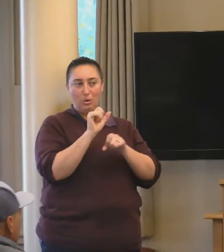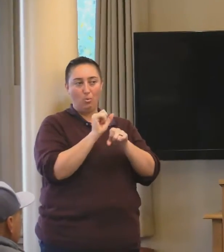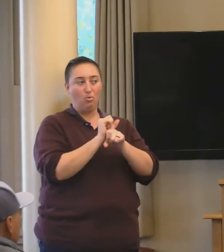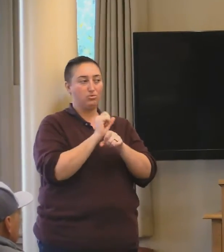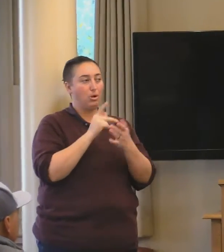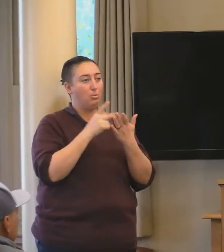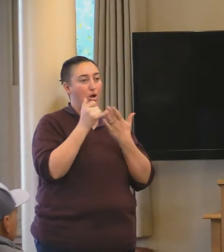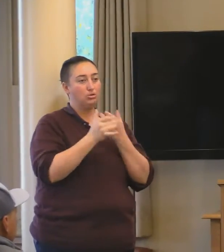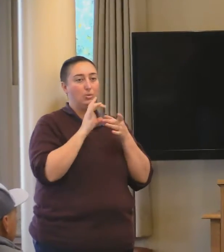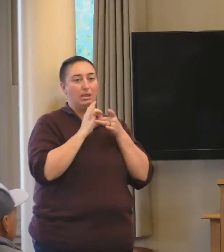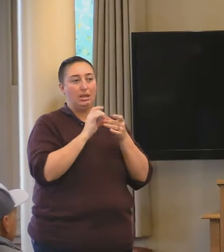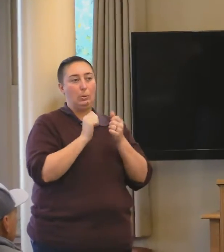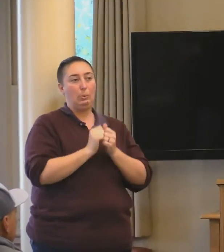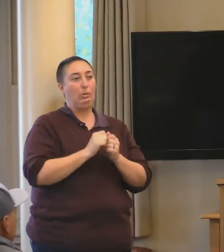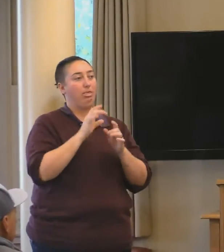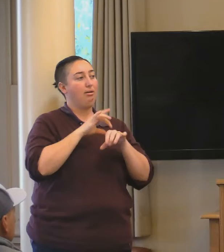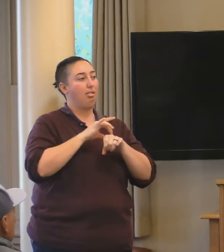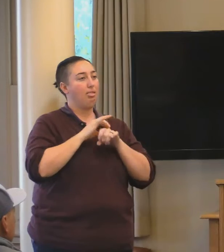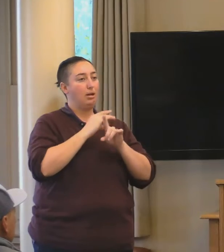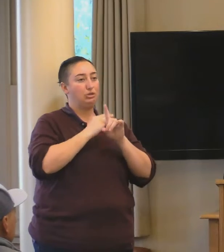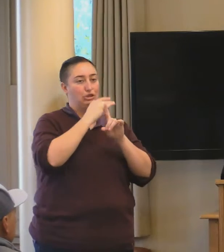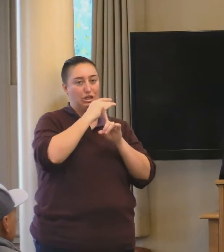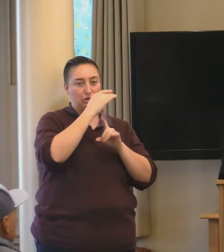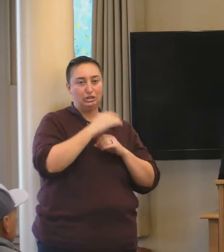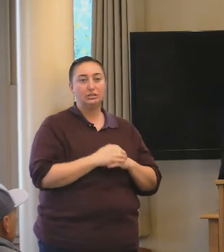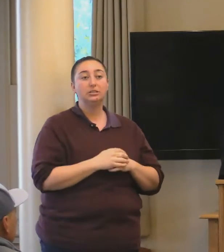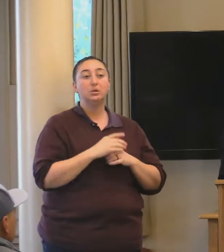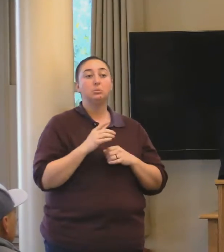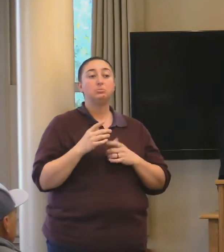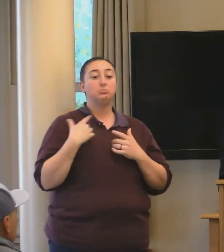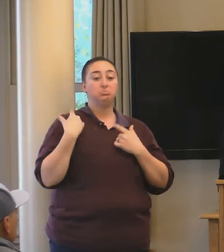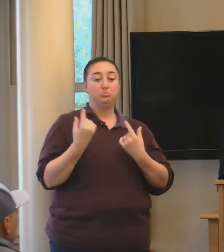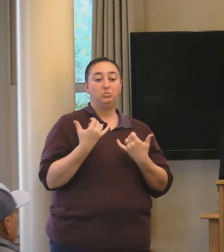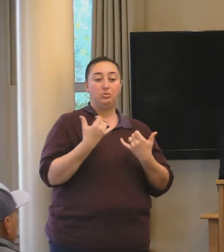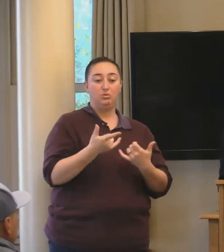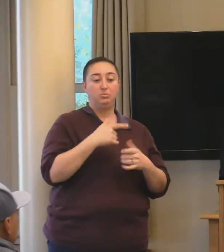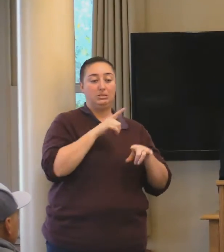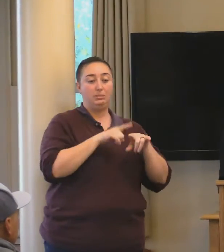She is an anthropologist and works on projects related to climate change. Up until now, she's been relying on